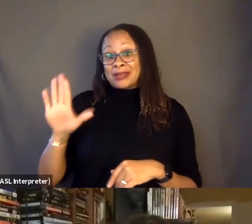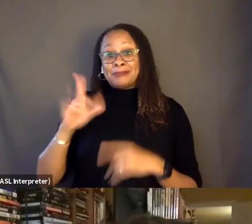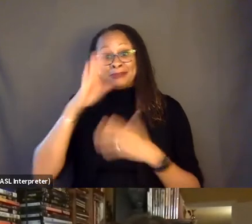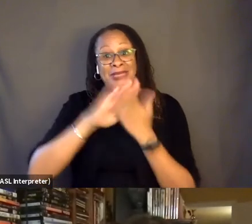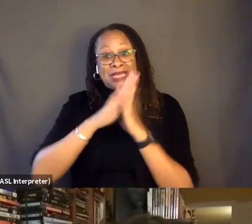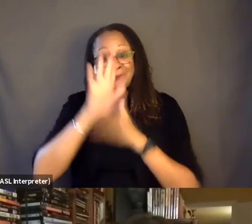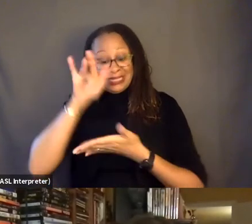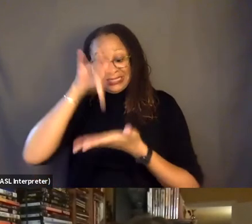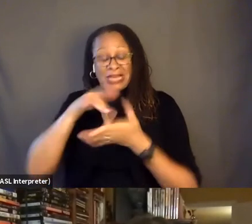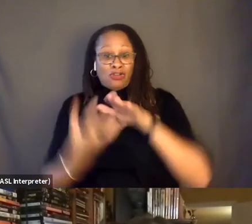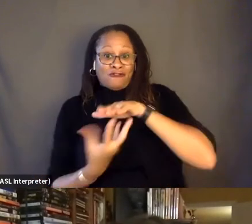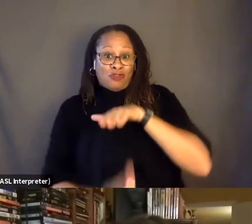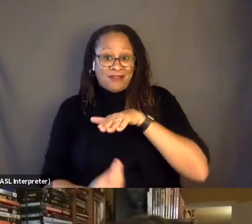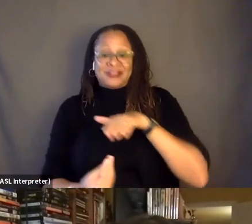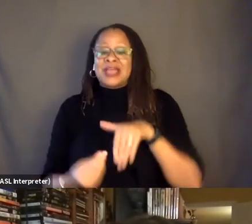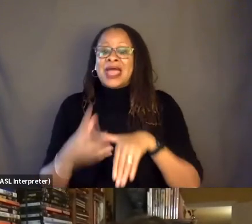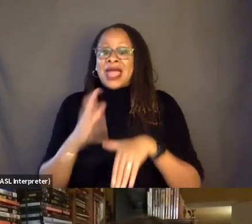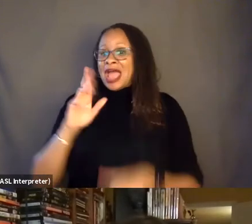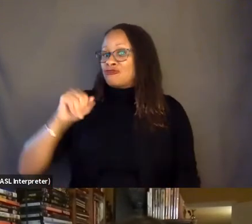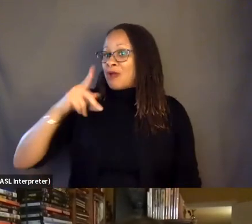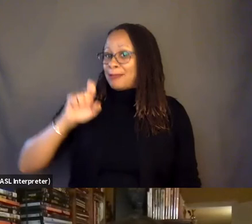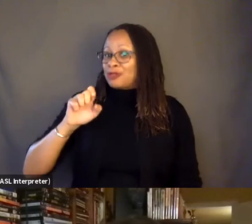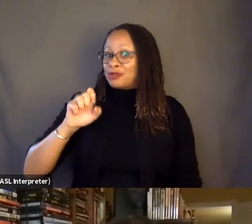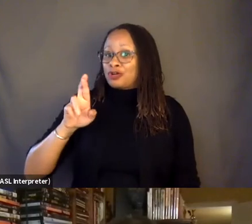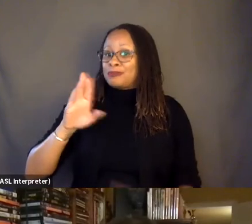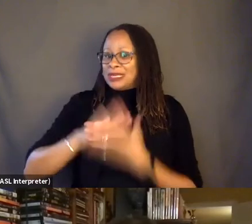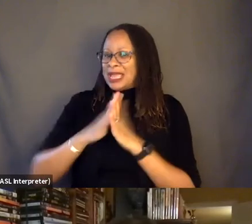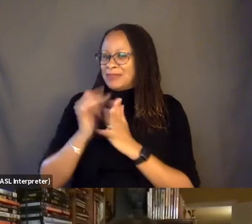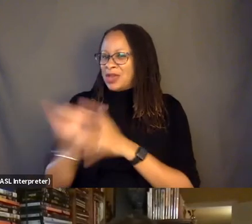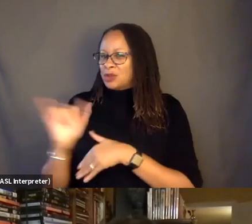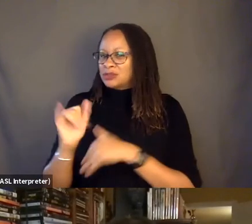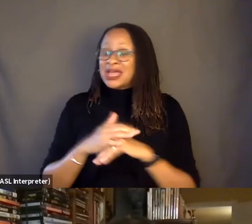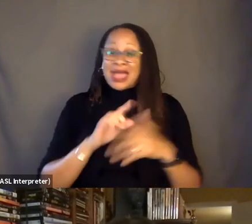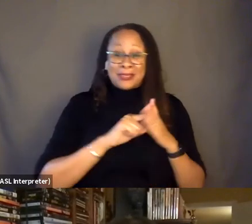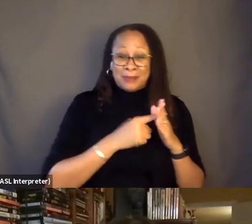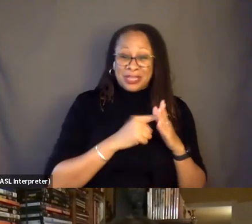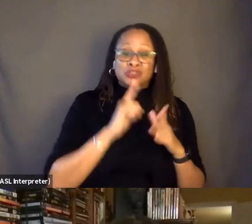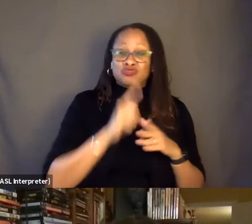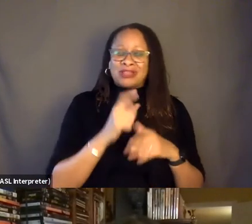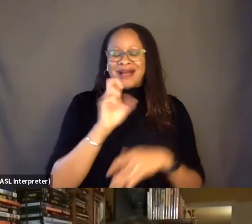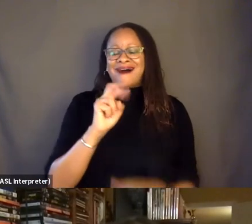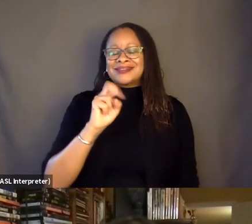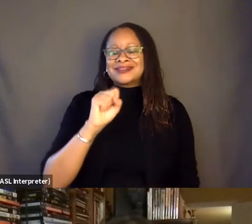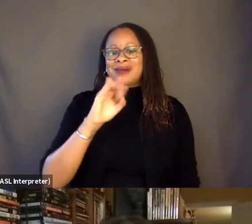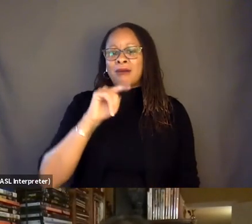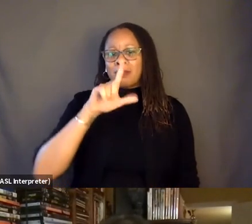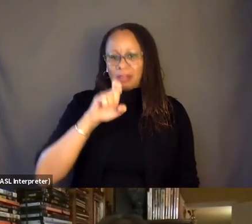and Rappler did eventually, as the story unfolded. But really in the beginning it was an ensemble cast. As you see, you know I still,